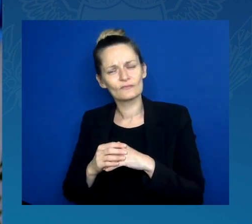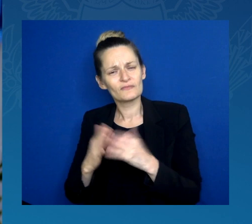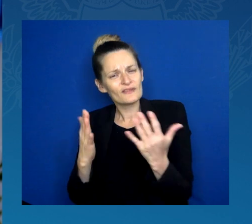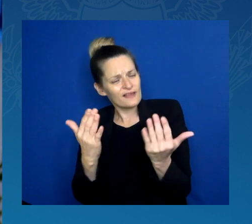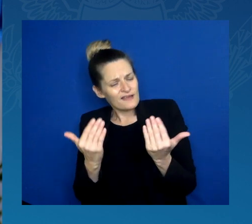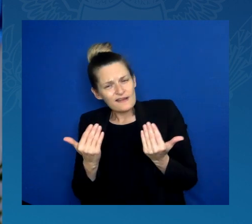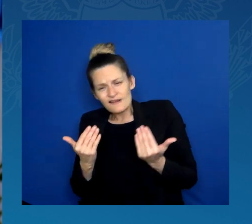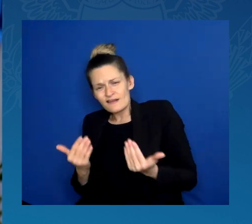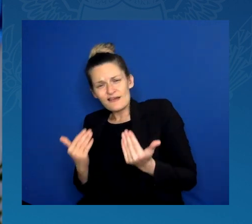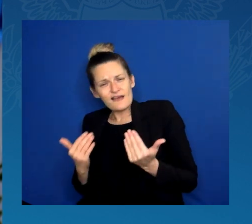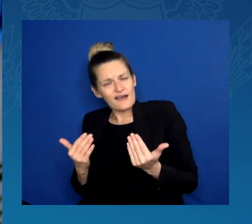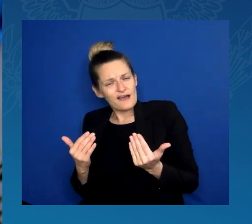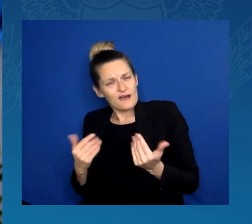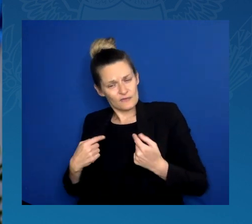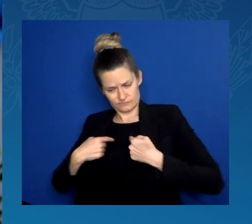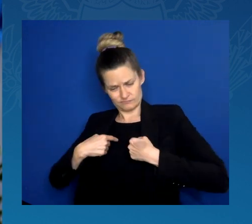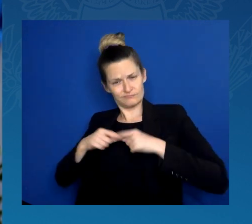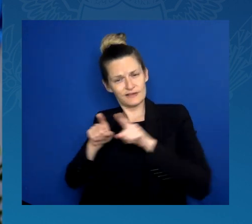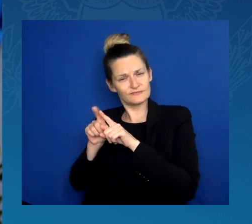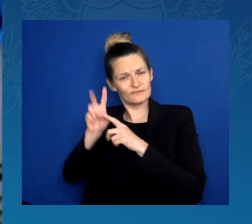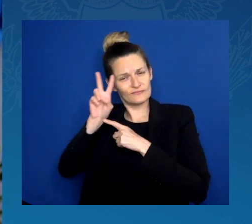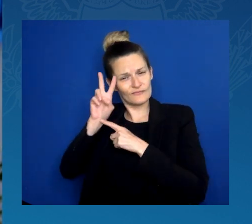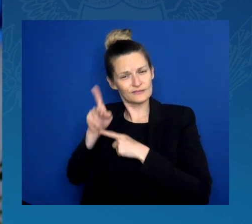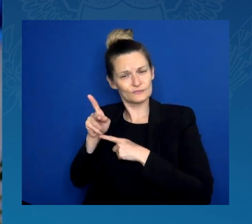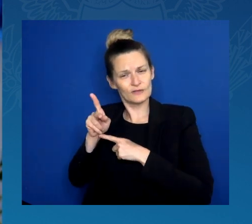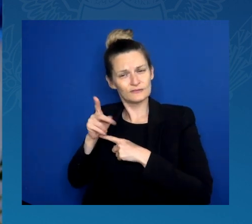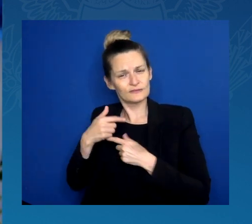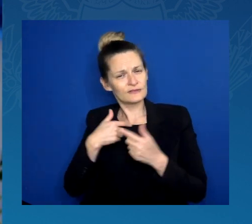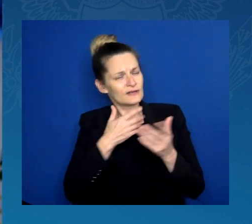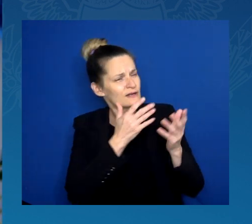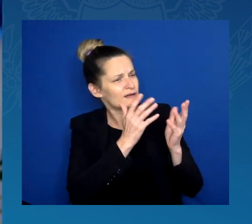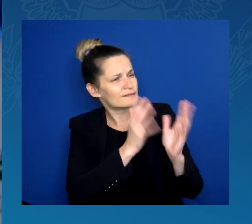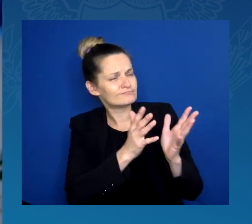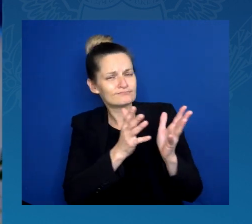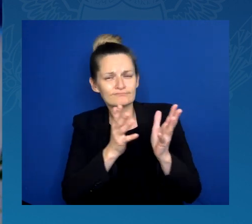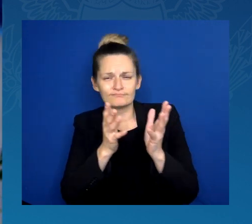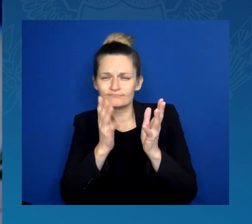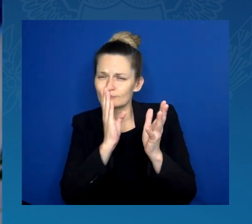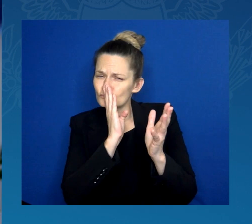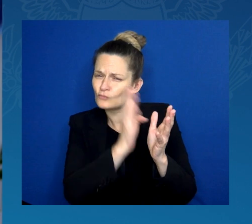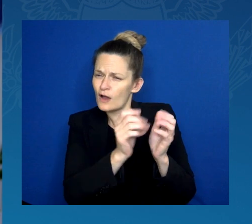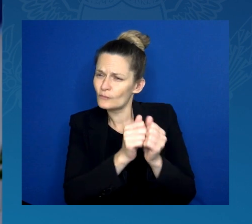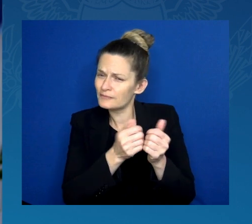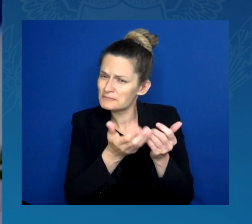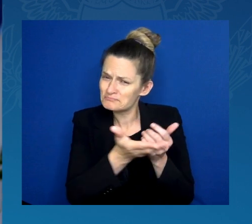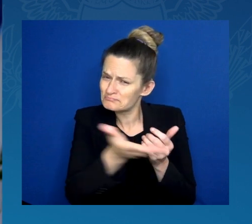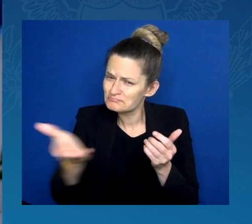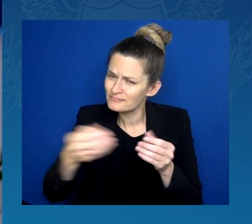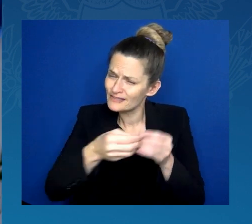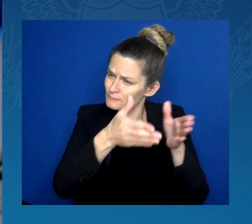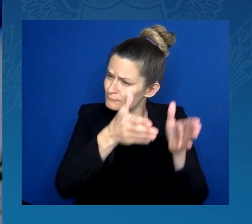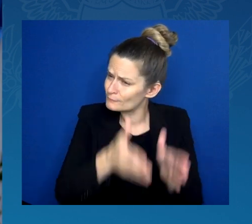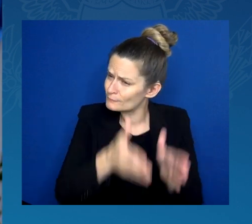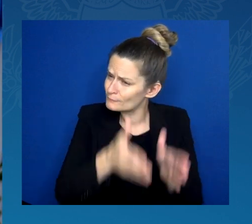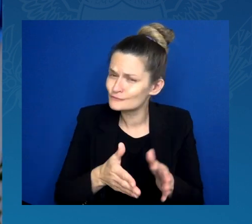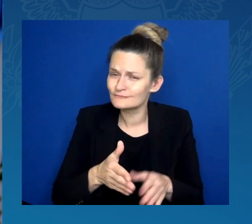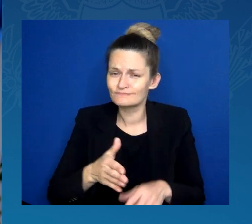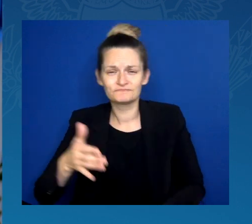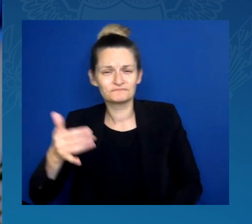talked directly -- in person or by phone -- with at least 100 heads of state from around the world --